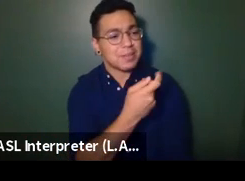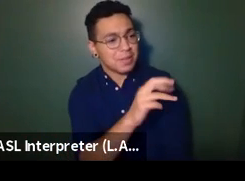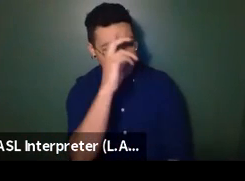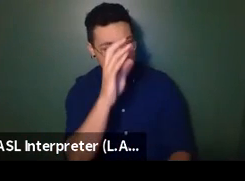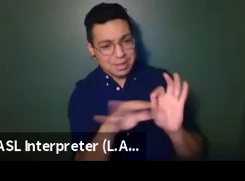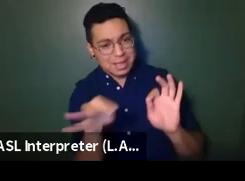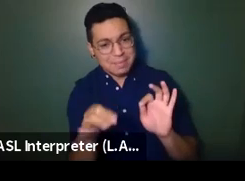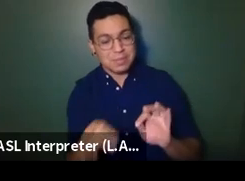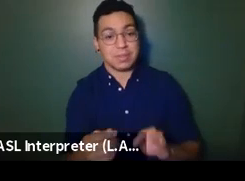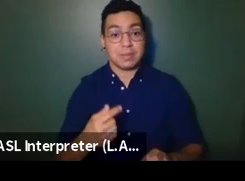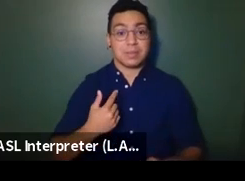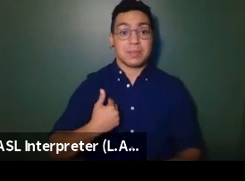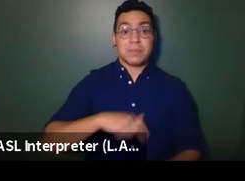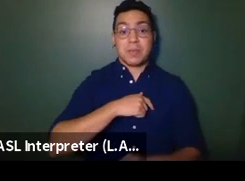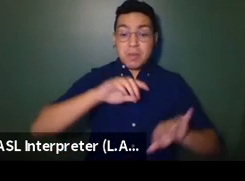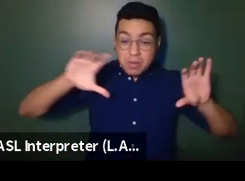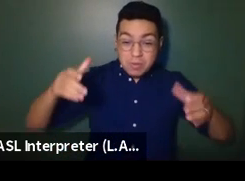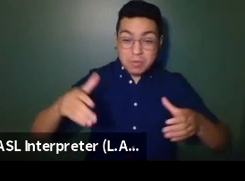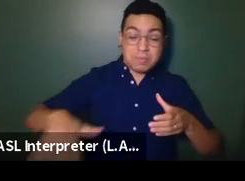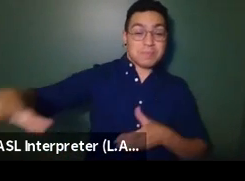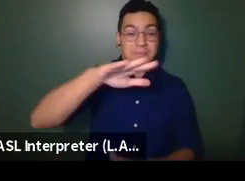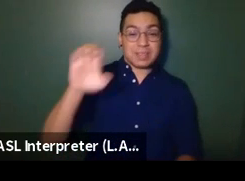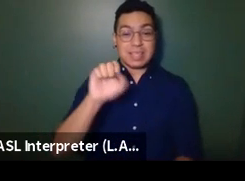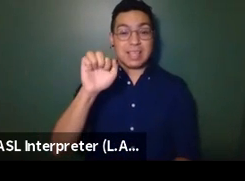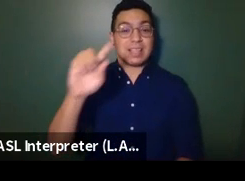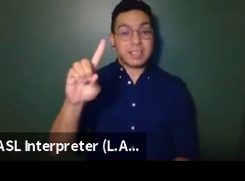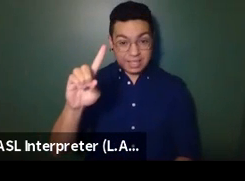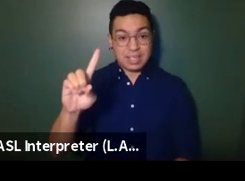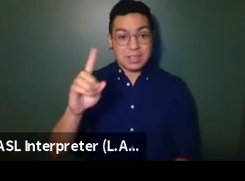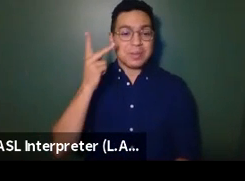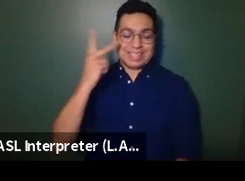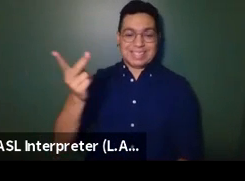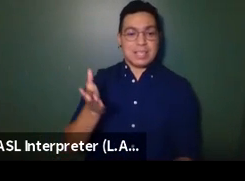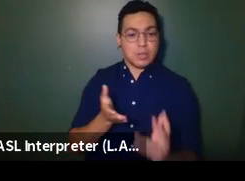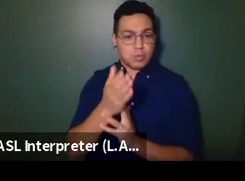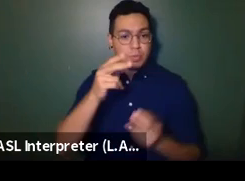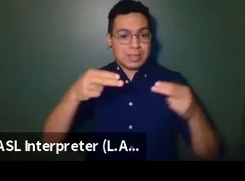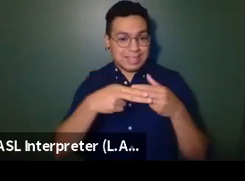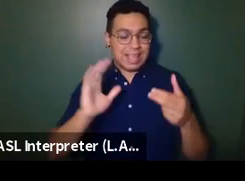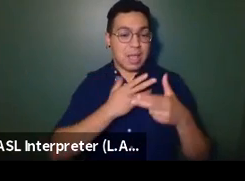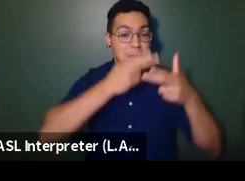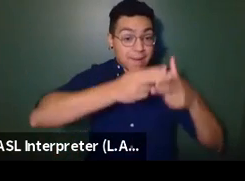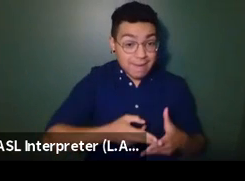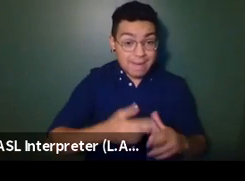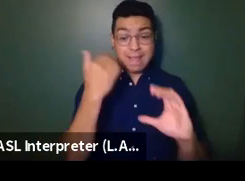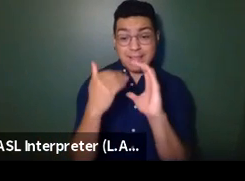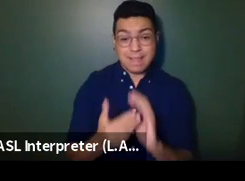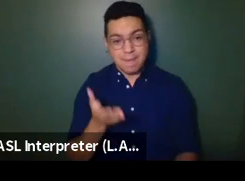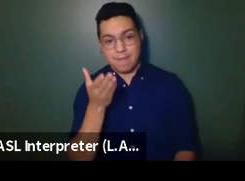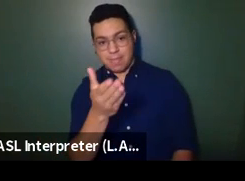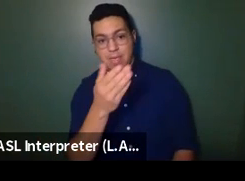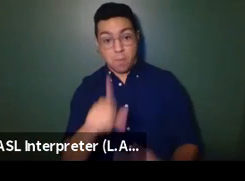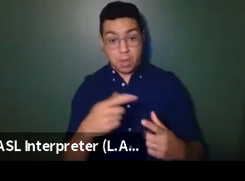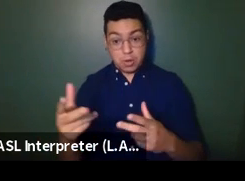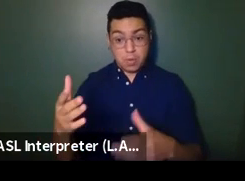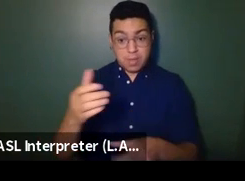Jeff Crawford: As a crew across the ESPs remember on the slide deck you can find our names and our email addresses right there. You can click on that to reach out to us for support.